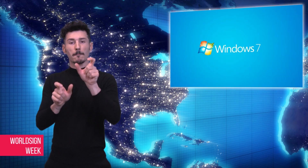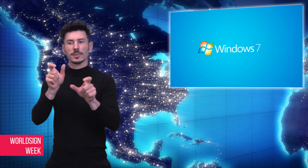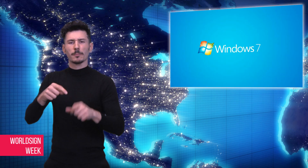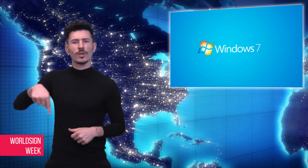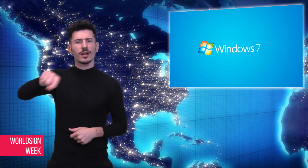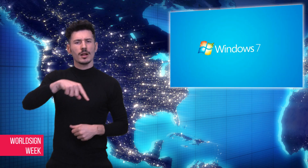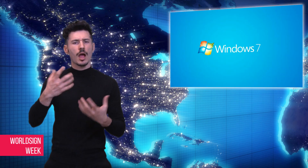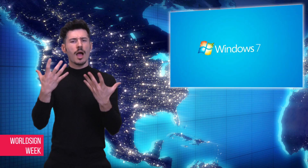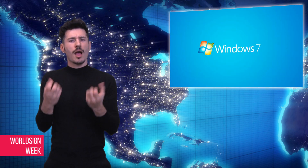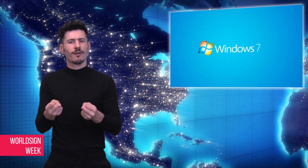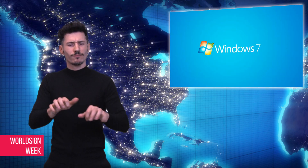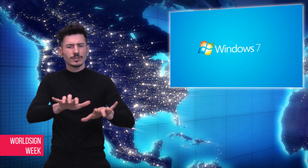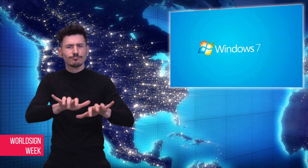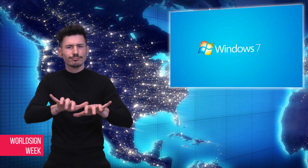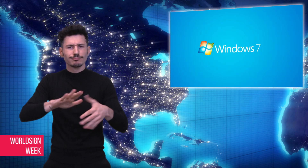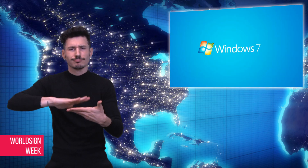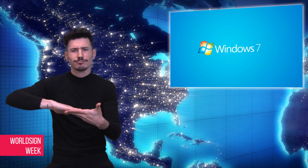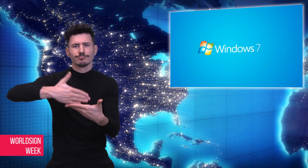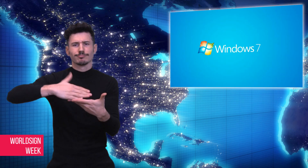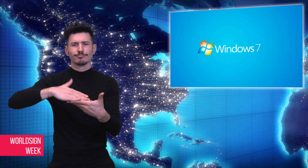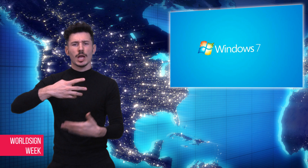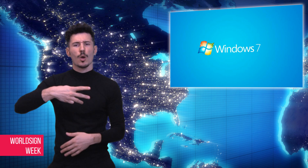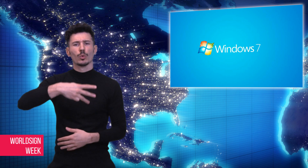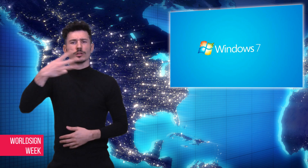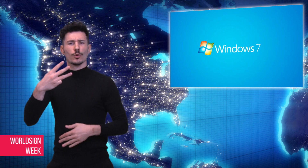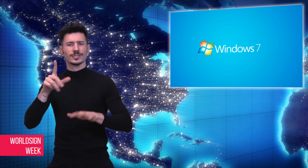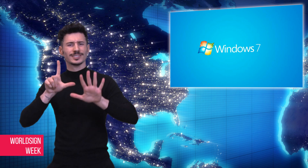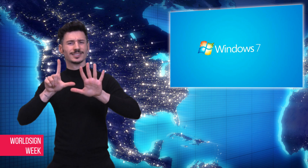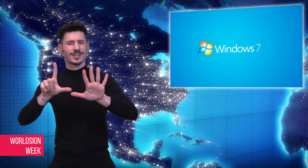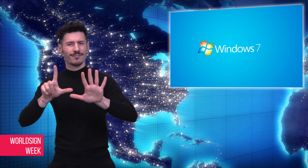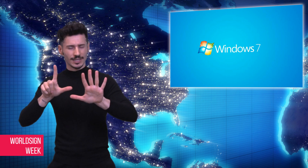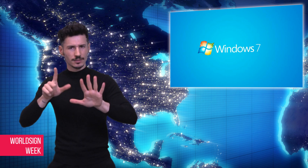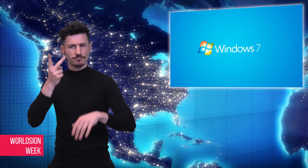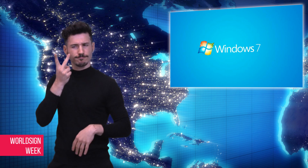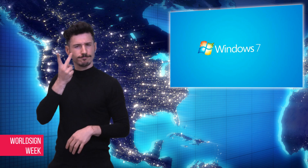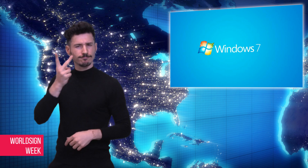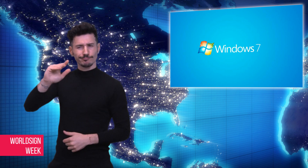[Alessio]: Owners of PC computers with Windows 7